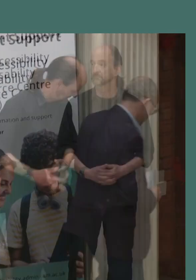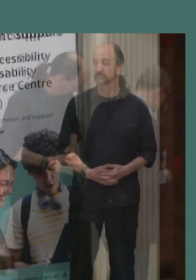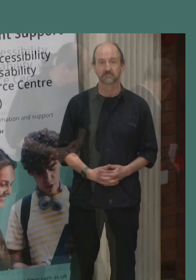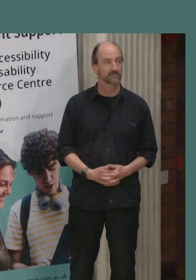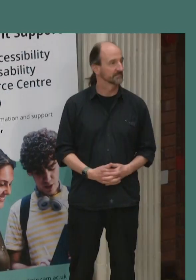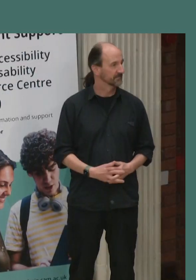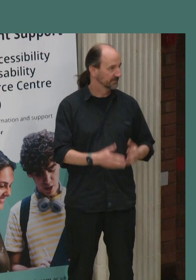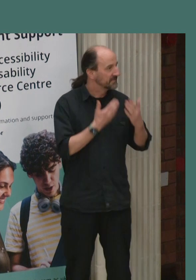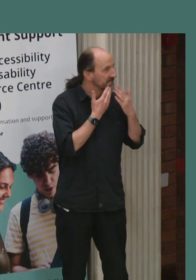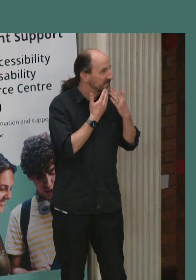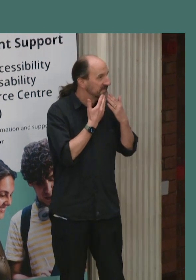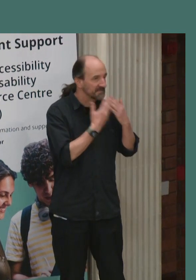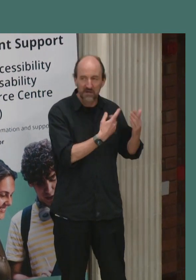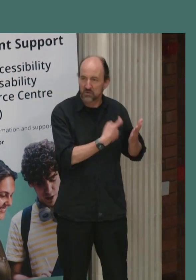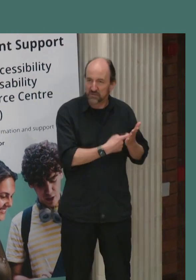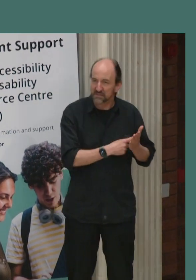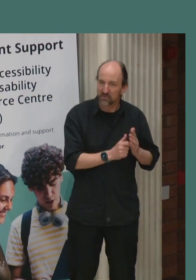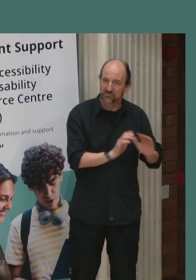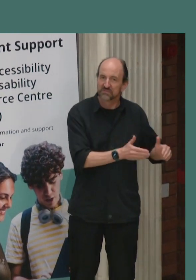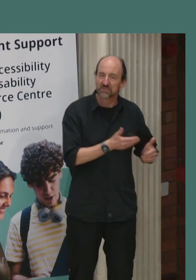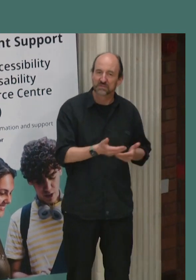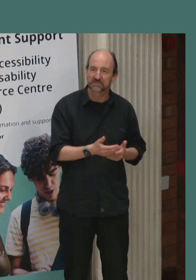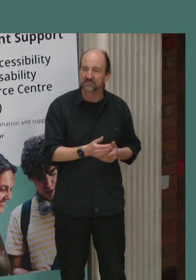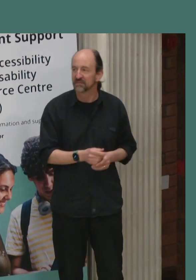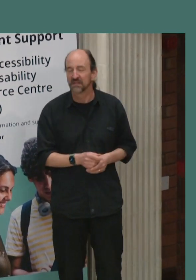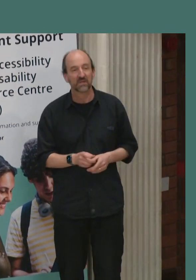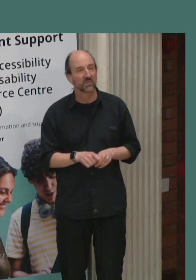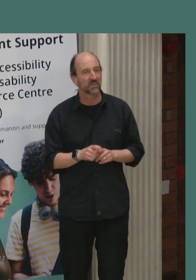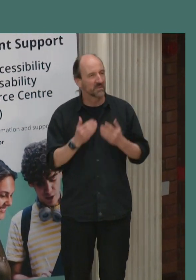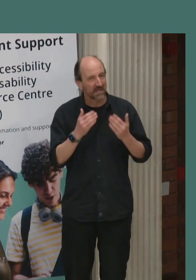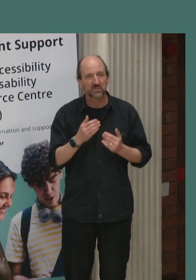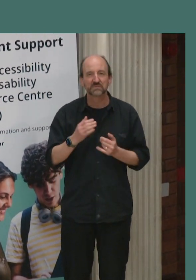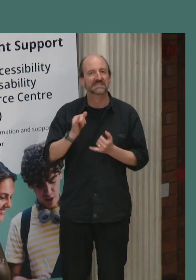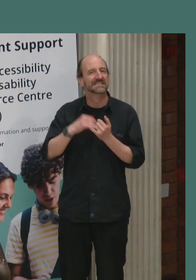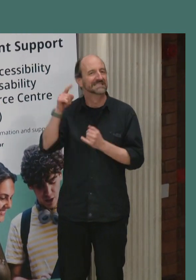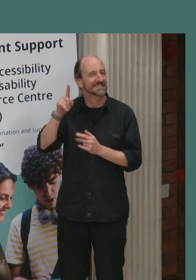you Richard for that introduction and from me too thank you to St John's for hosting this event and